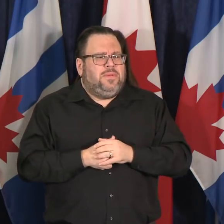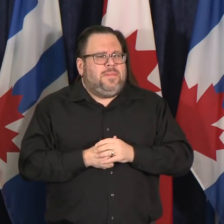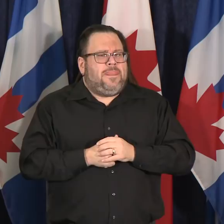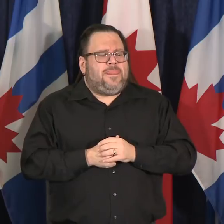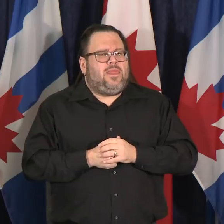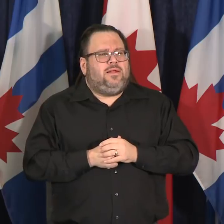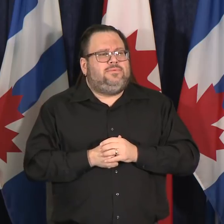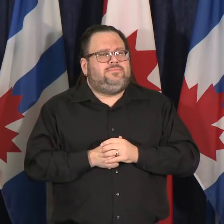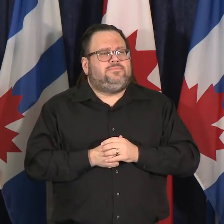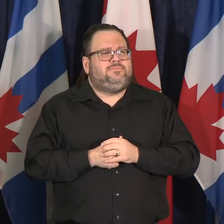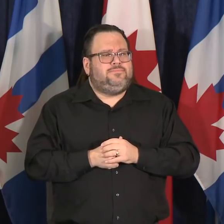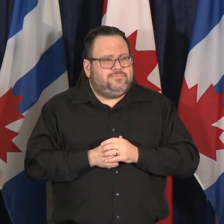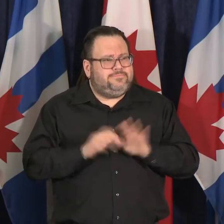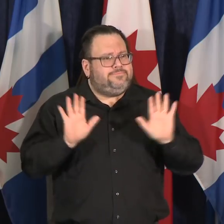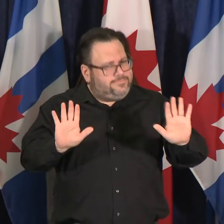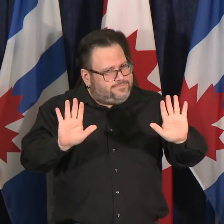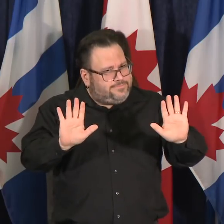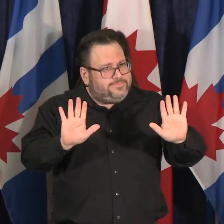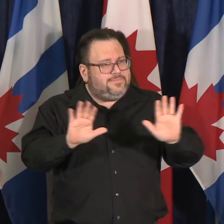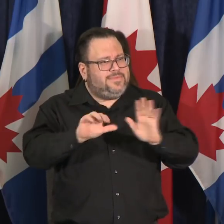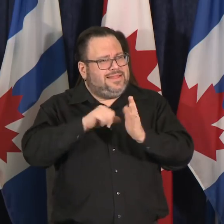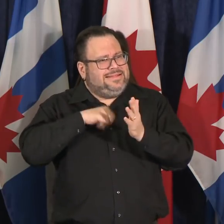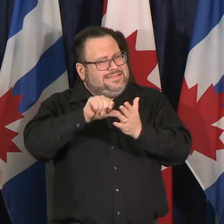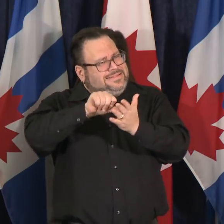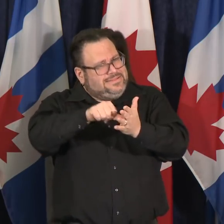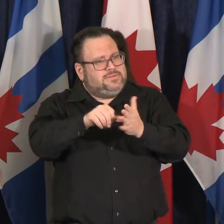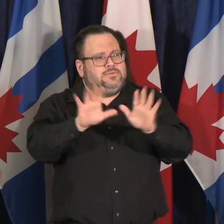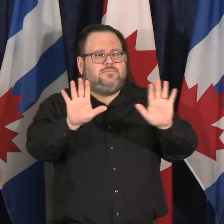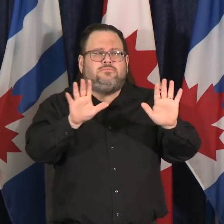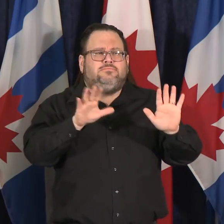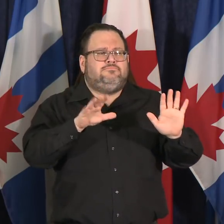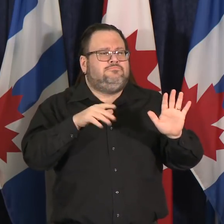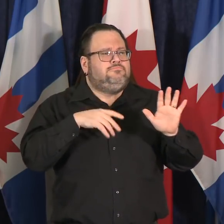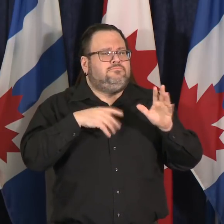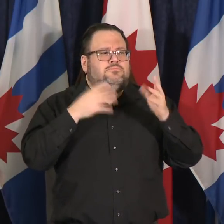nimble exceptional emergency management processes in place in the city of